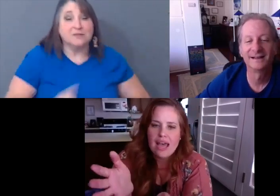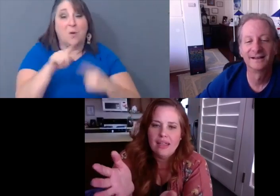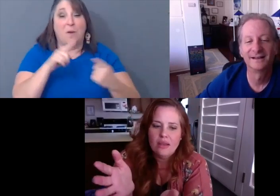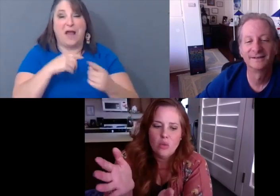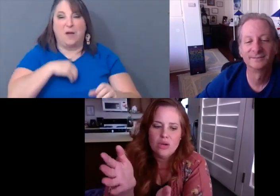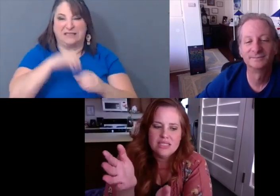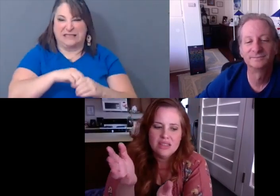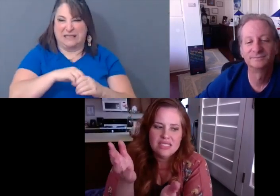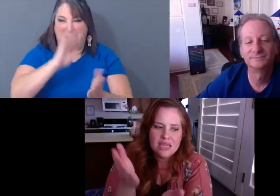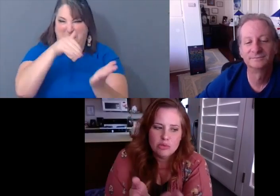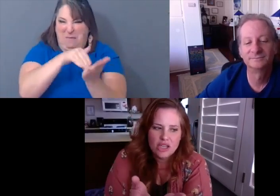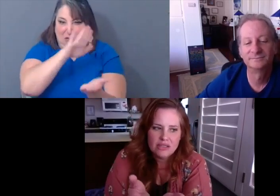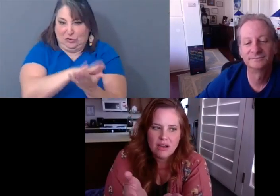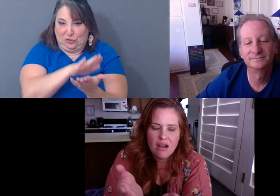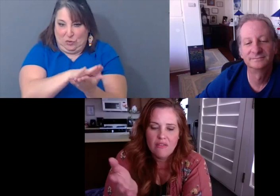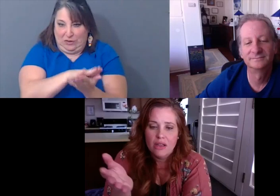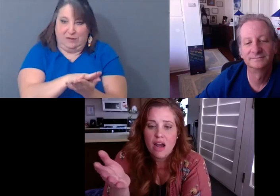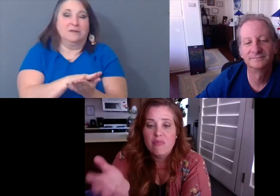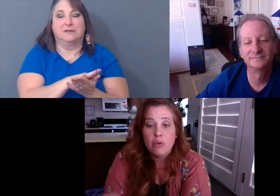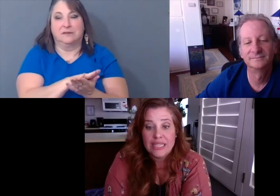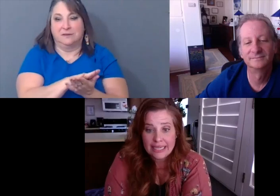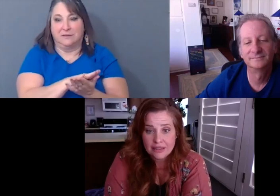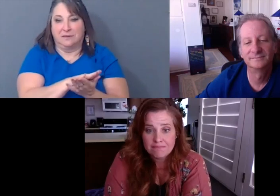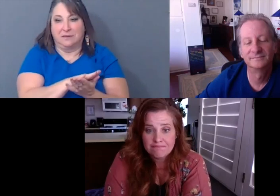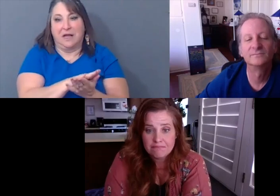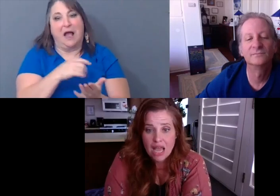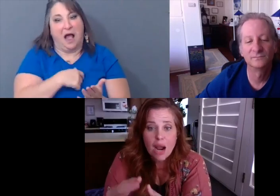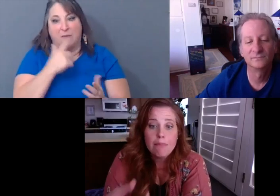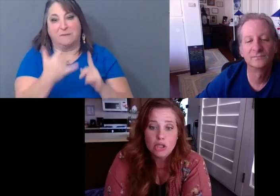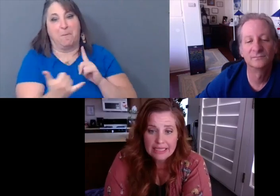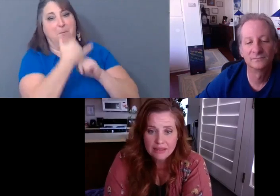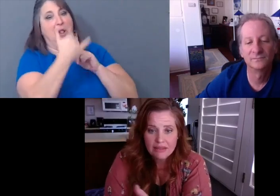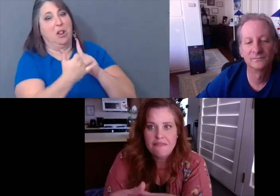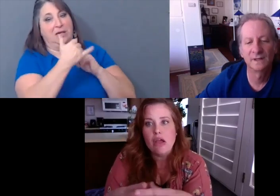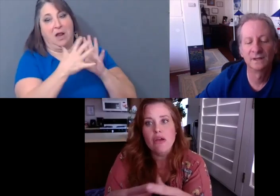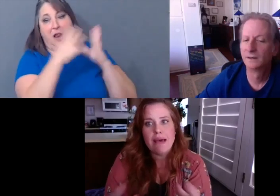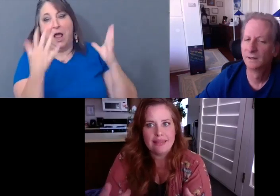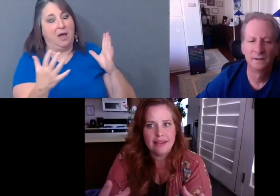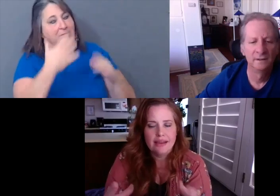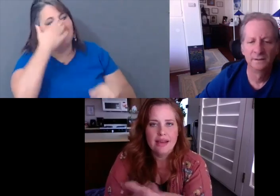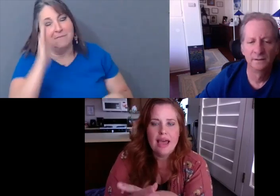I was the subject of a lot of bullying. I got bullied very badly.